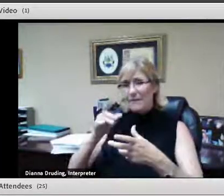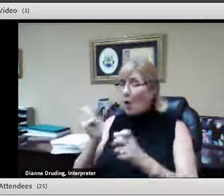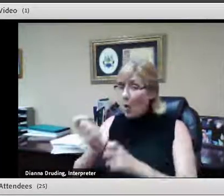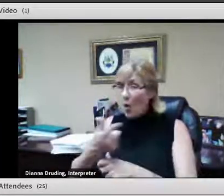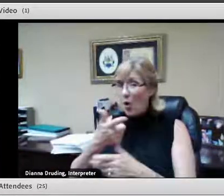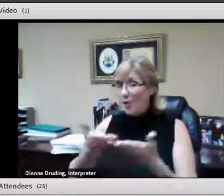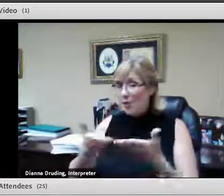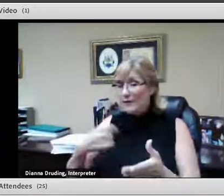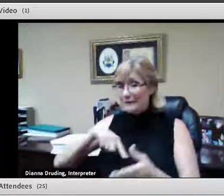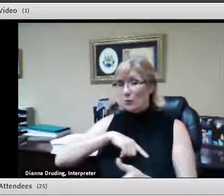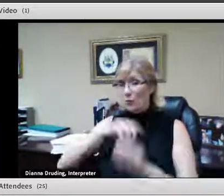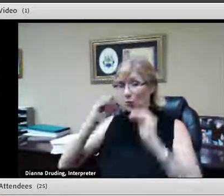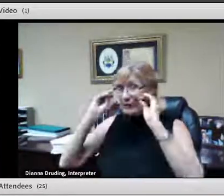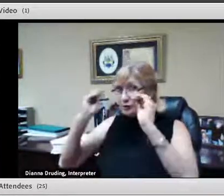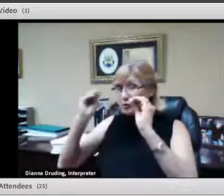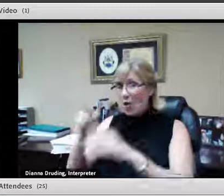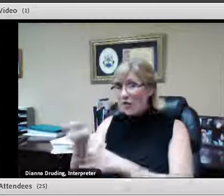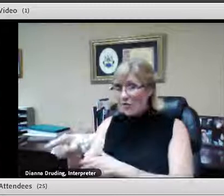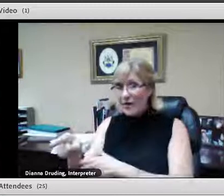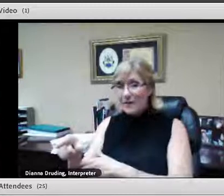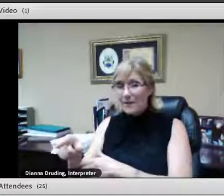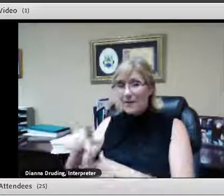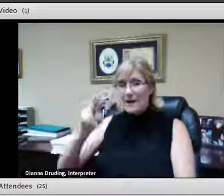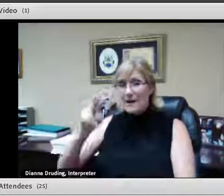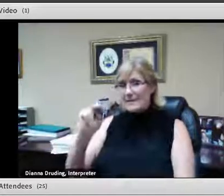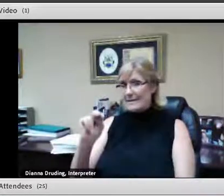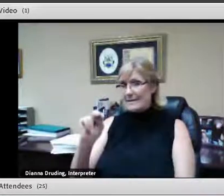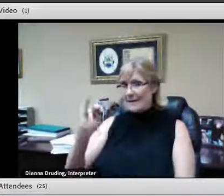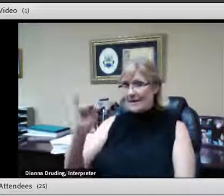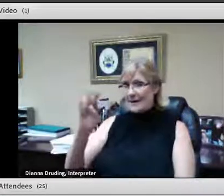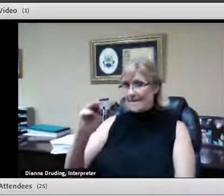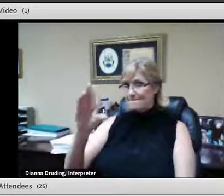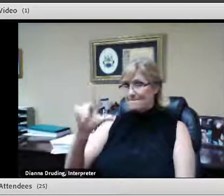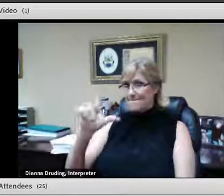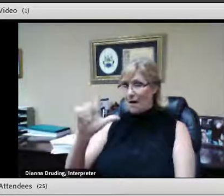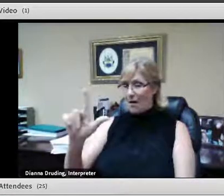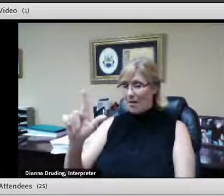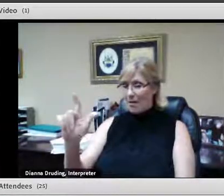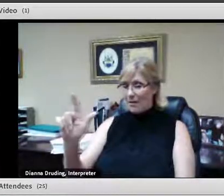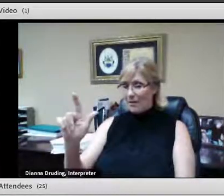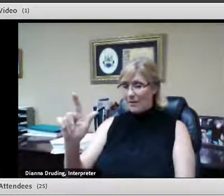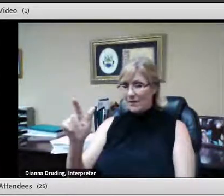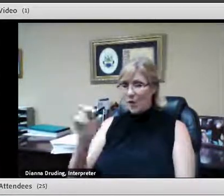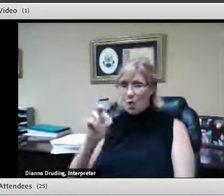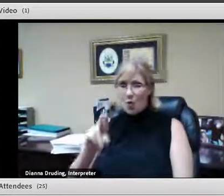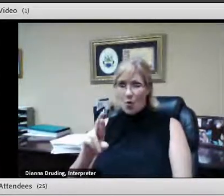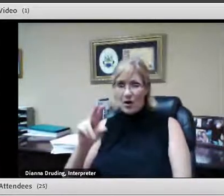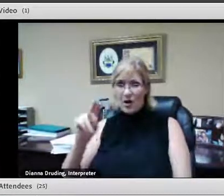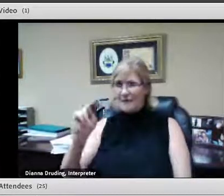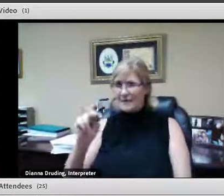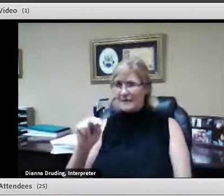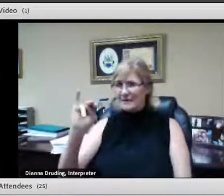What is it called, min-min ball? Ryan: Mitten Ball. Hilary: Mitten Ball. Yeah. Ryan: Or Ninj-orb. Hilary: Ninj-orb. I don't know.